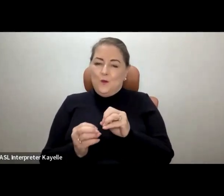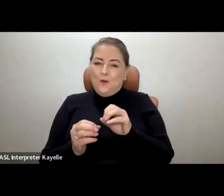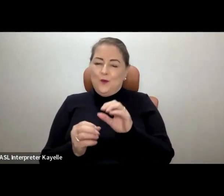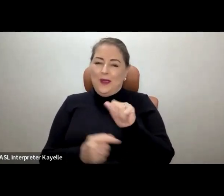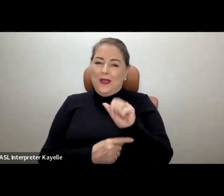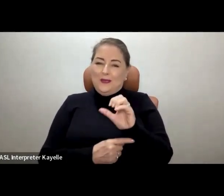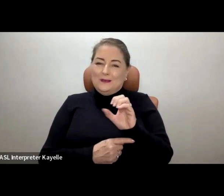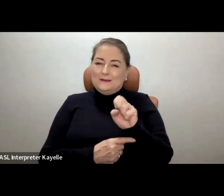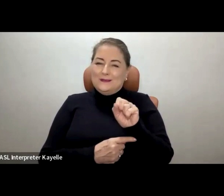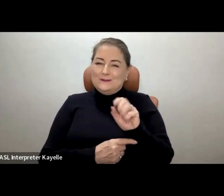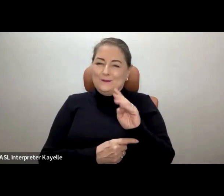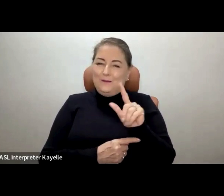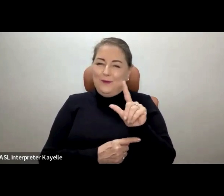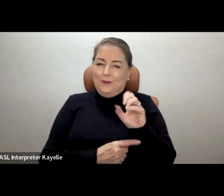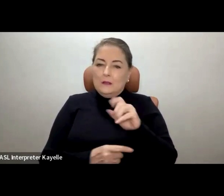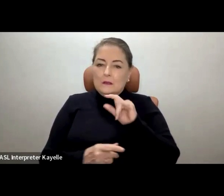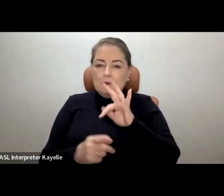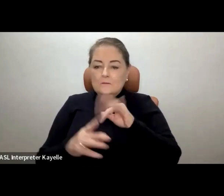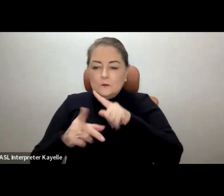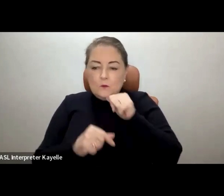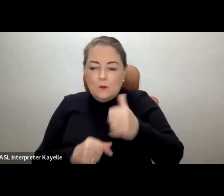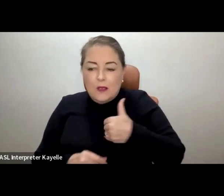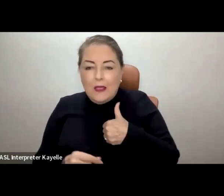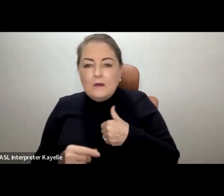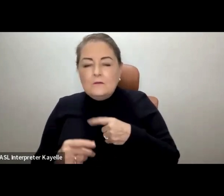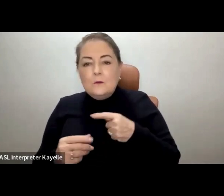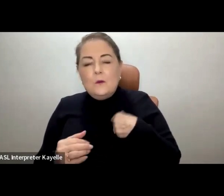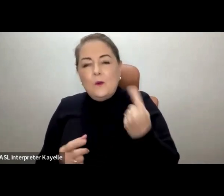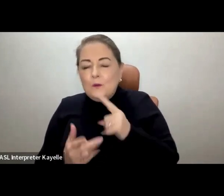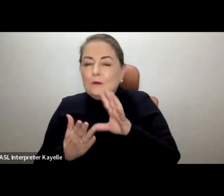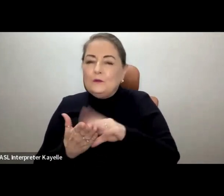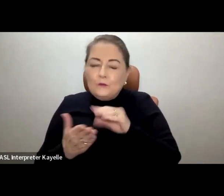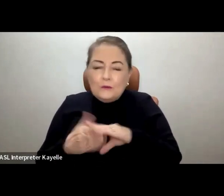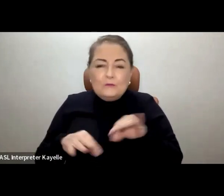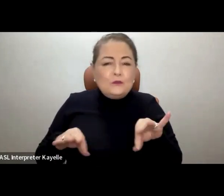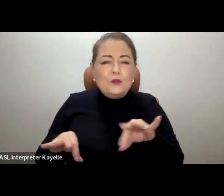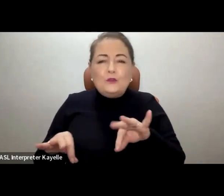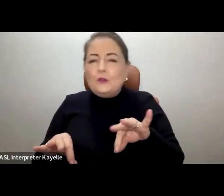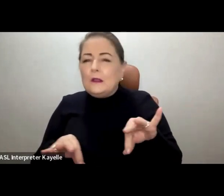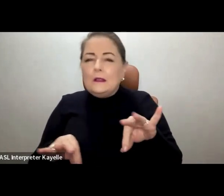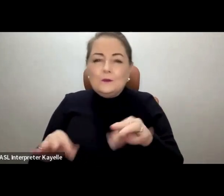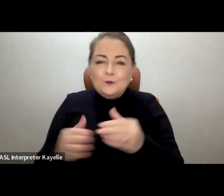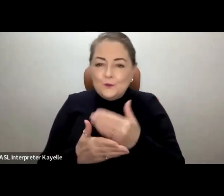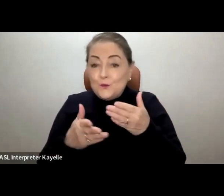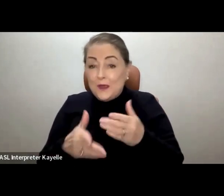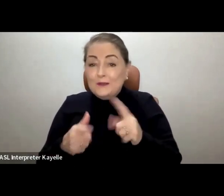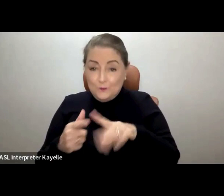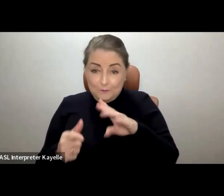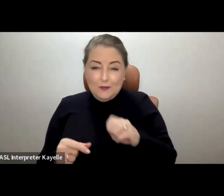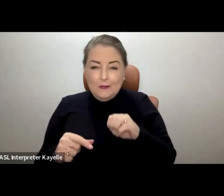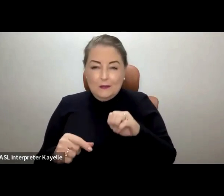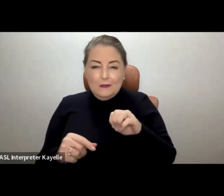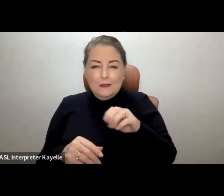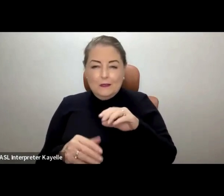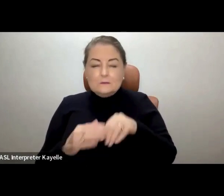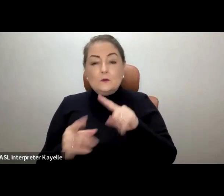the accessibility aid, and as again, we're always learning and looking for new ways to be accessible, to show kindness,